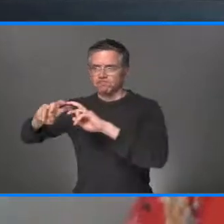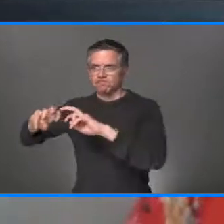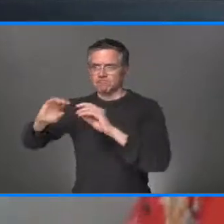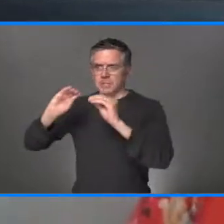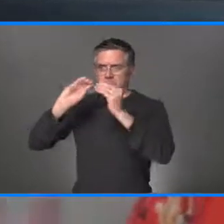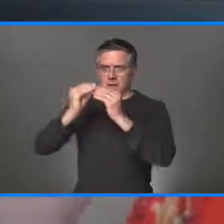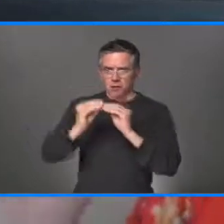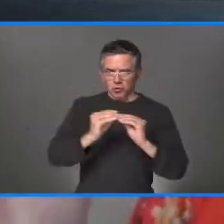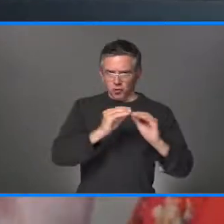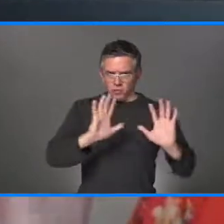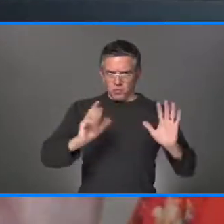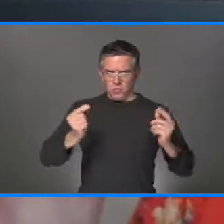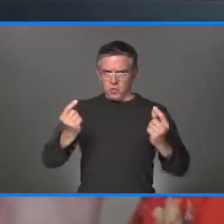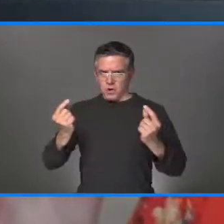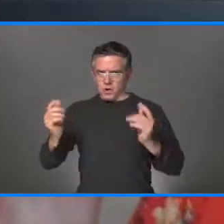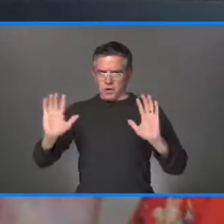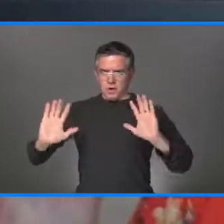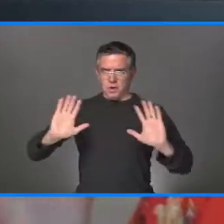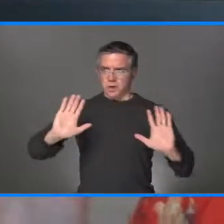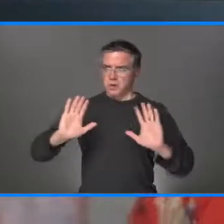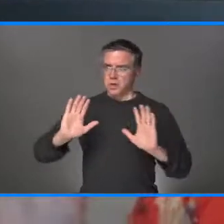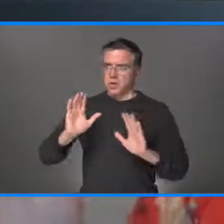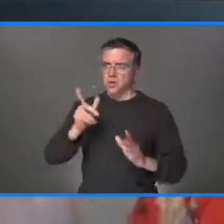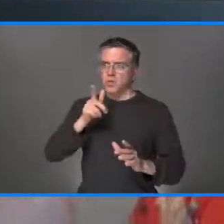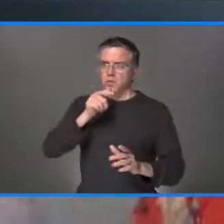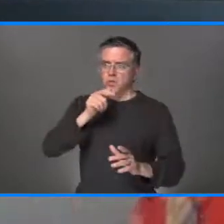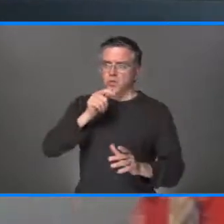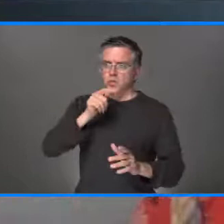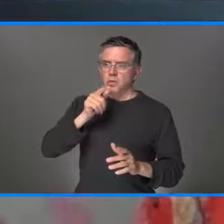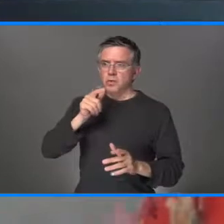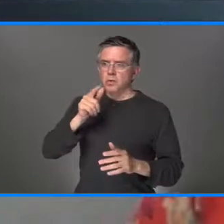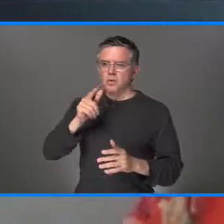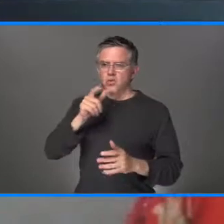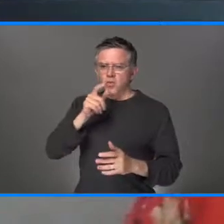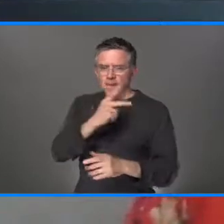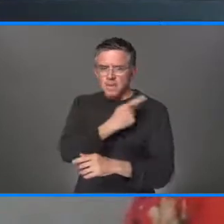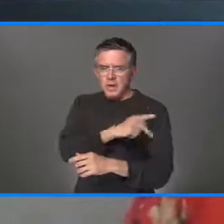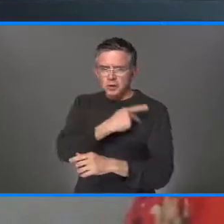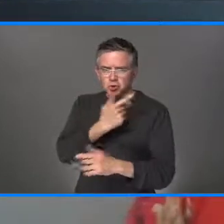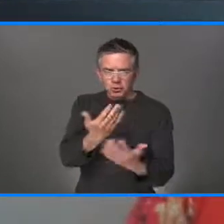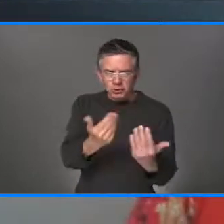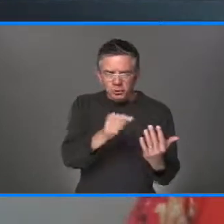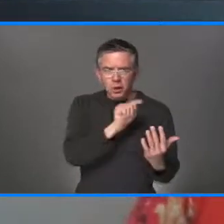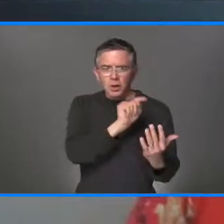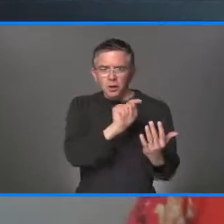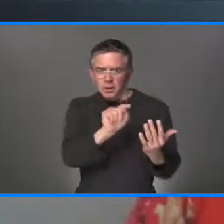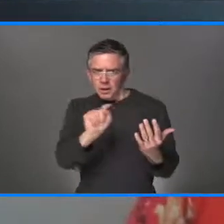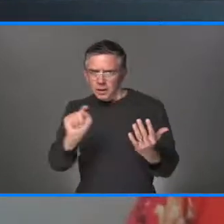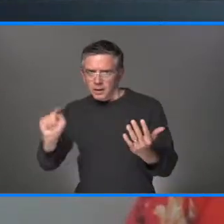who is our patient population, and are they coming to us for their vaccines